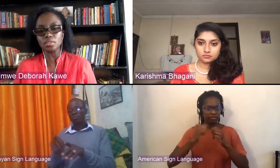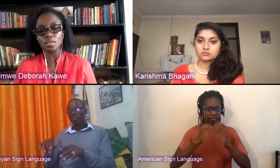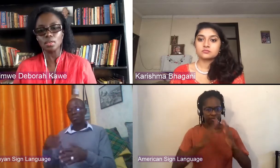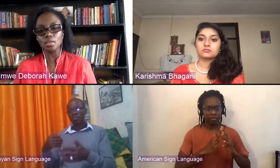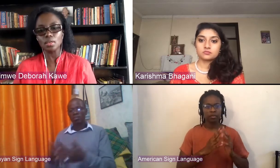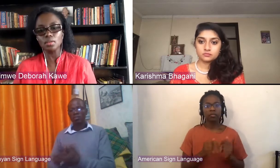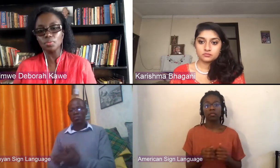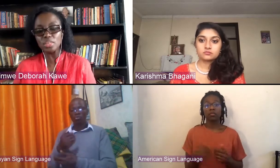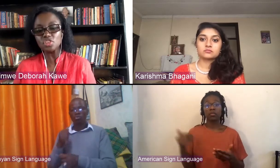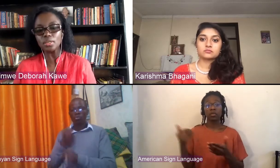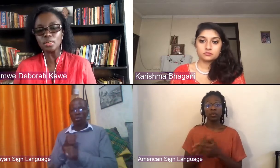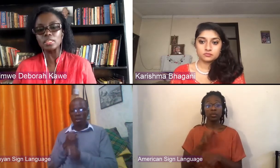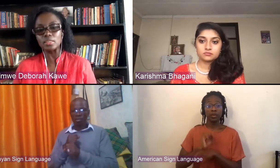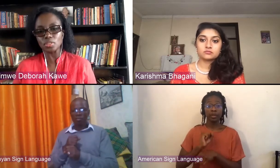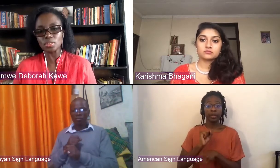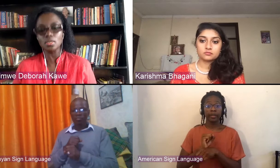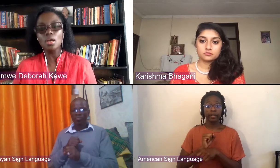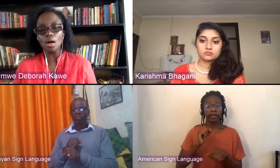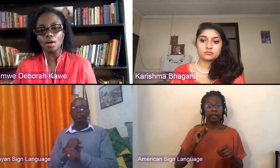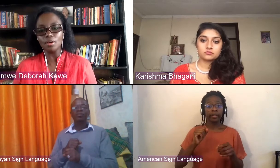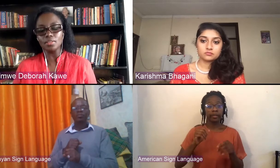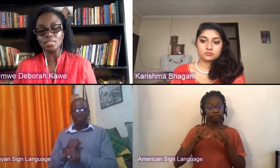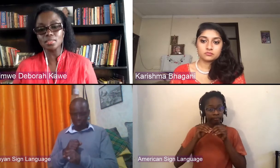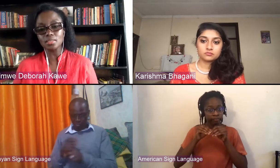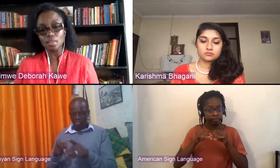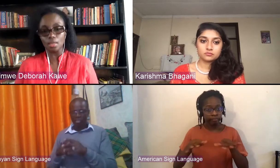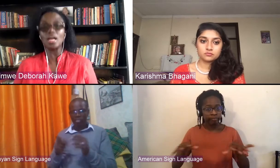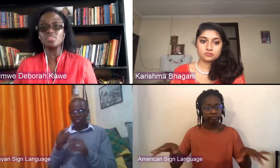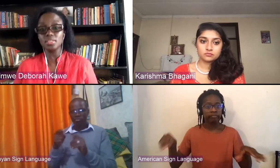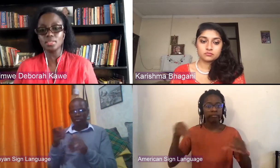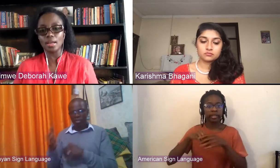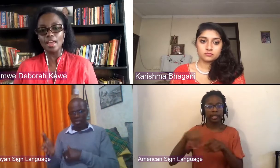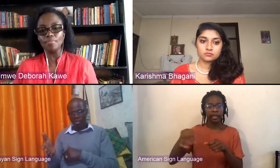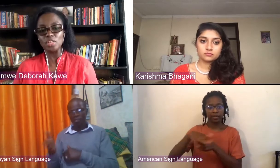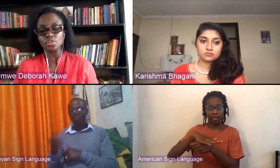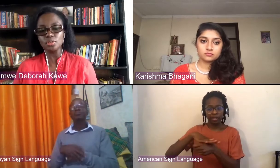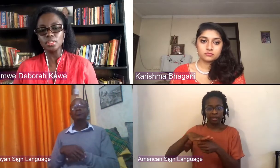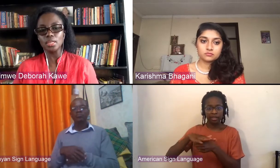the region in those six countries that I have mentioned